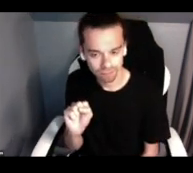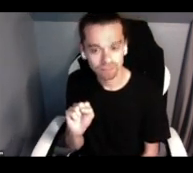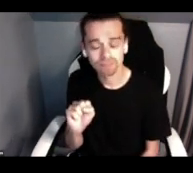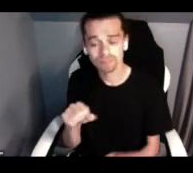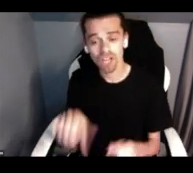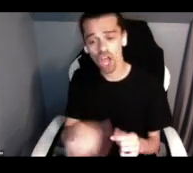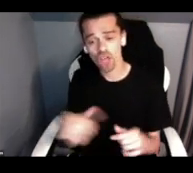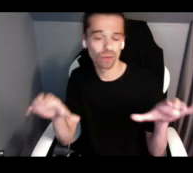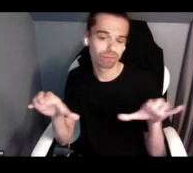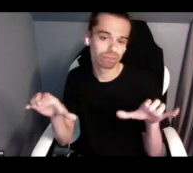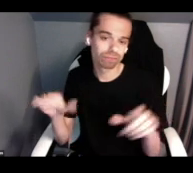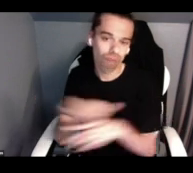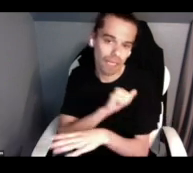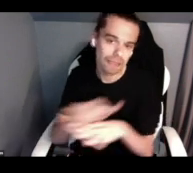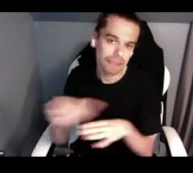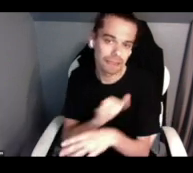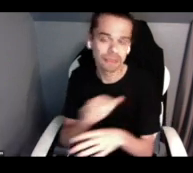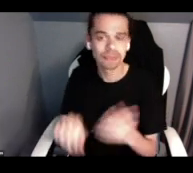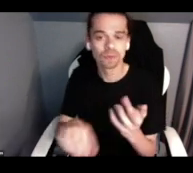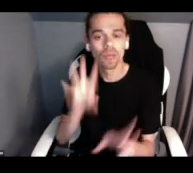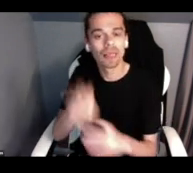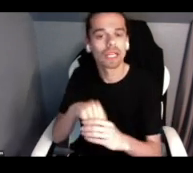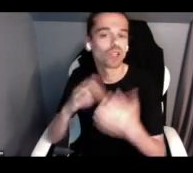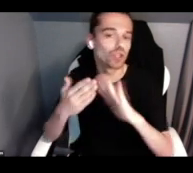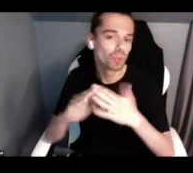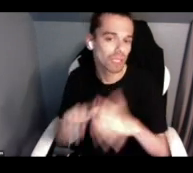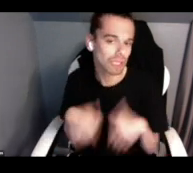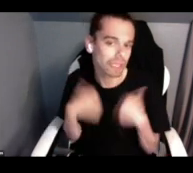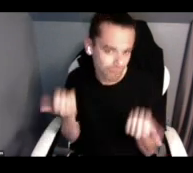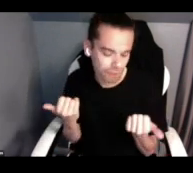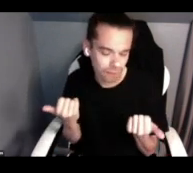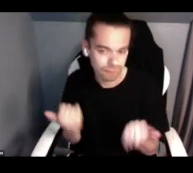community living and participation disparities.